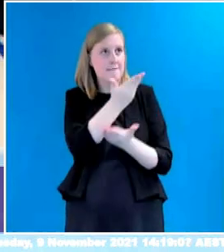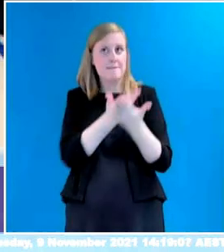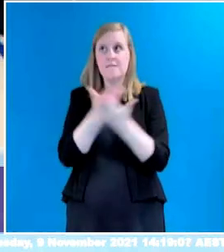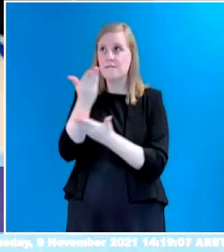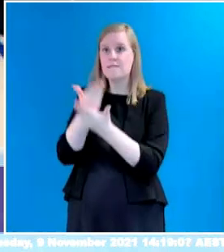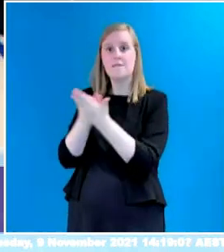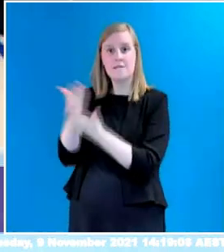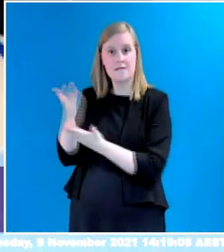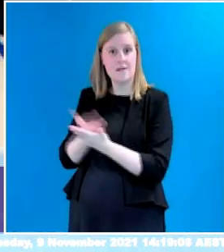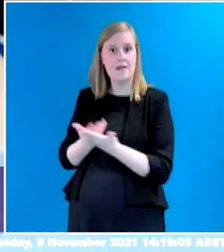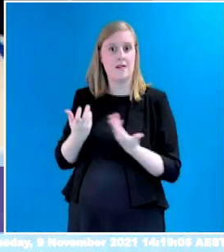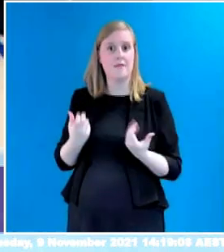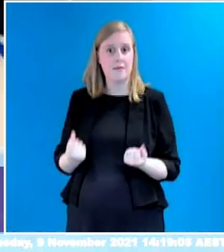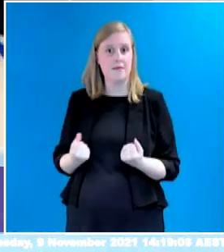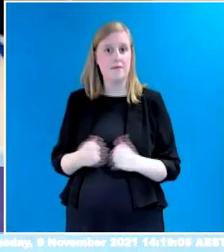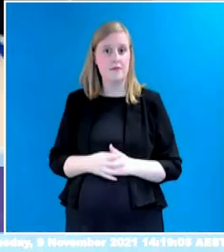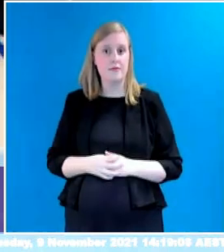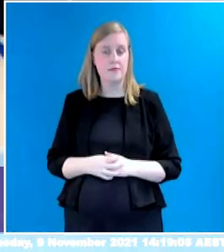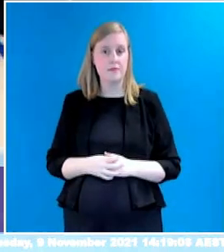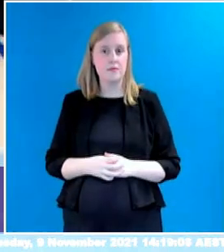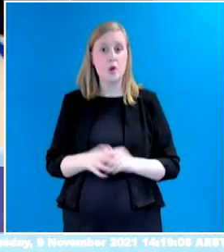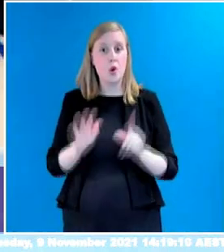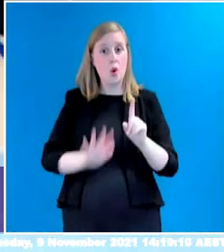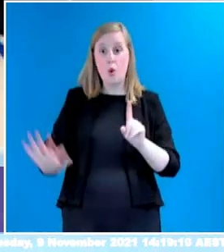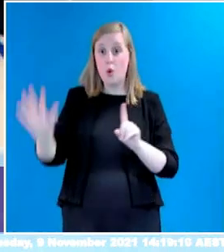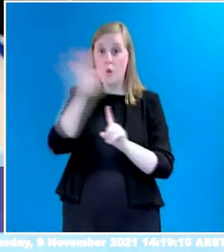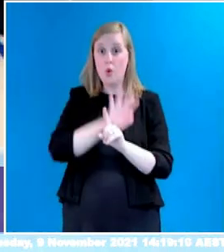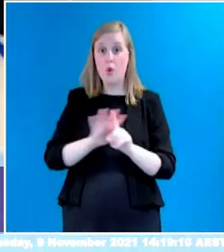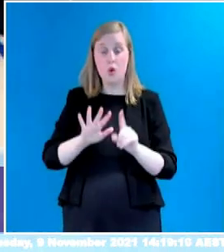All states and territories joined in that process and the ultimate